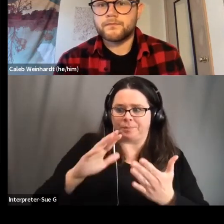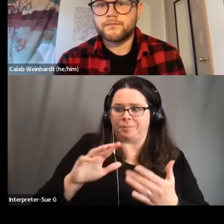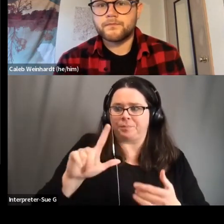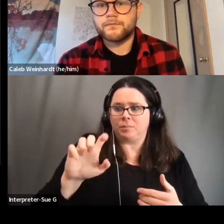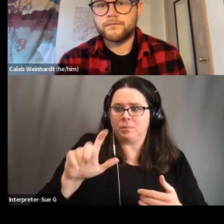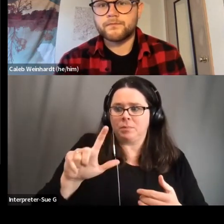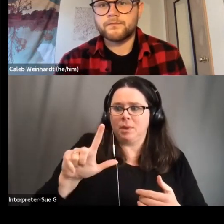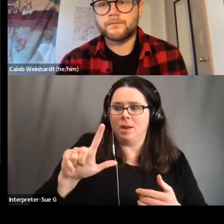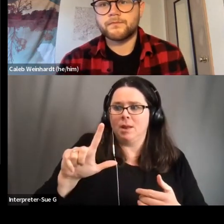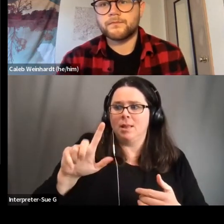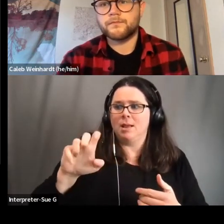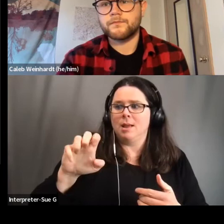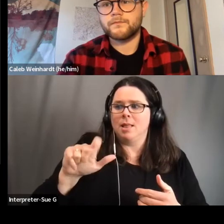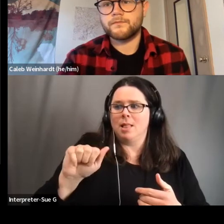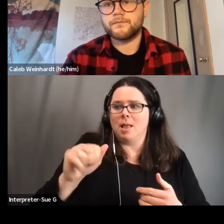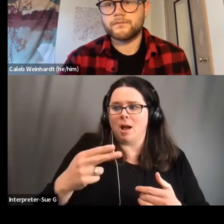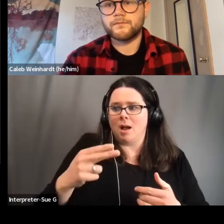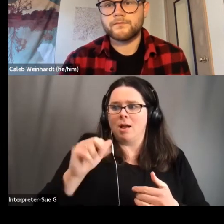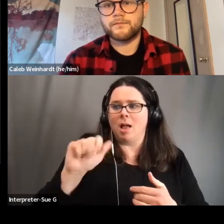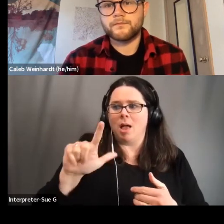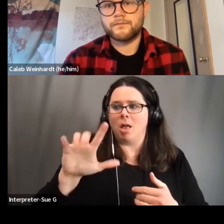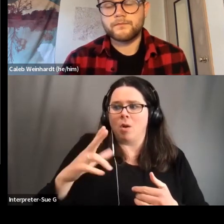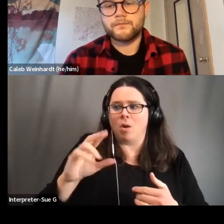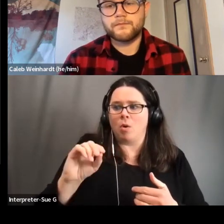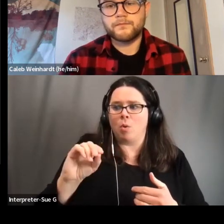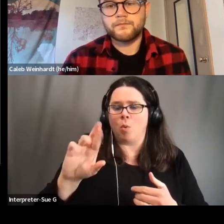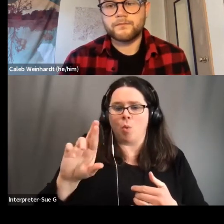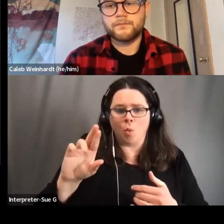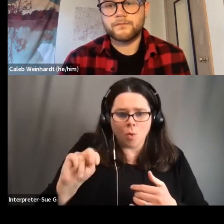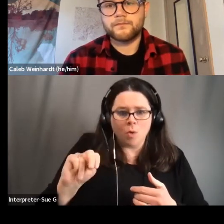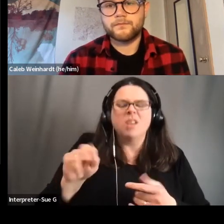who did complete suicide several years ago